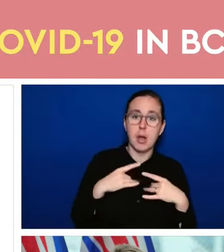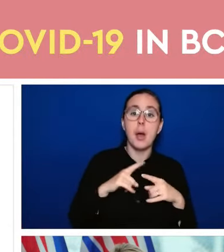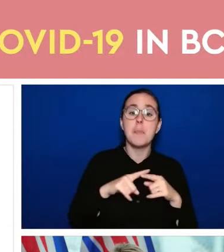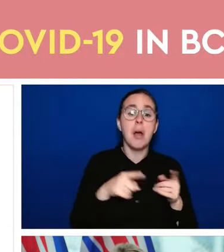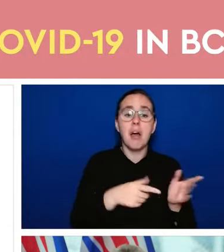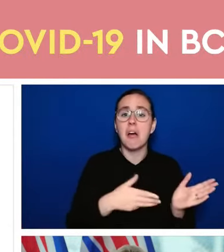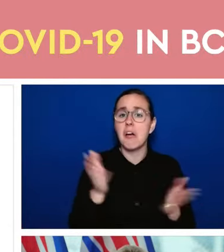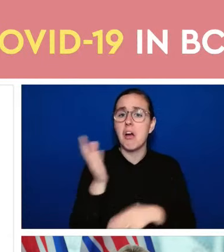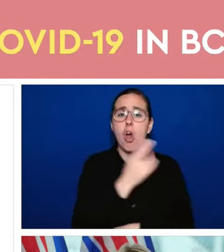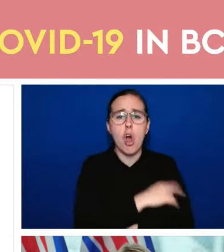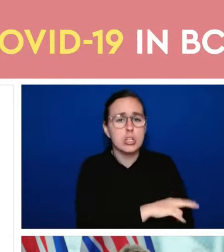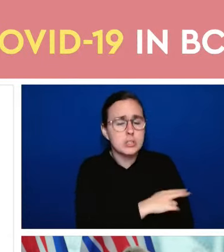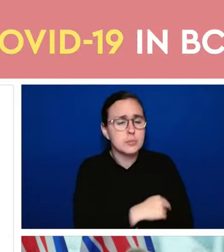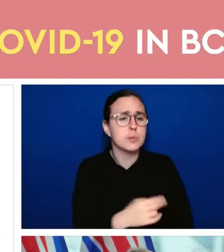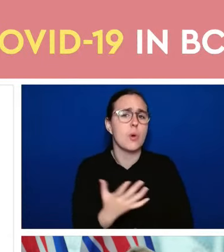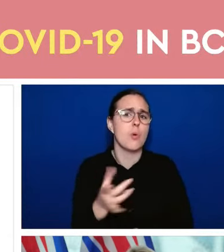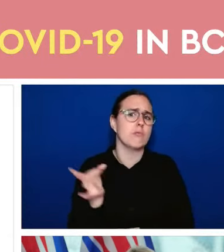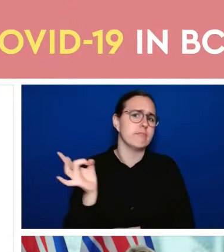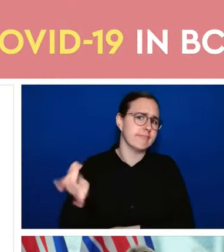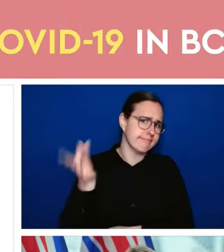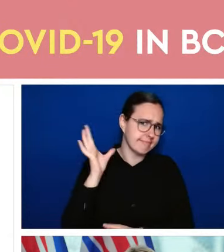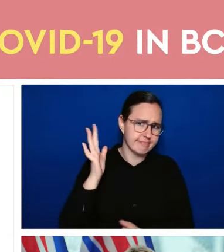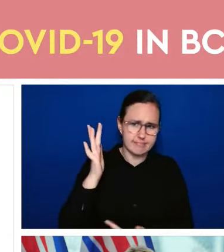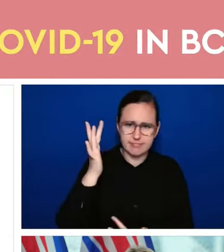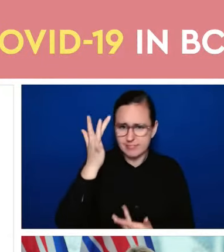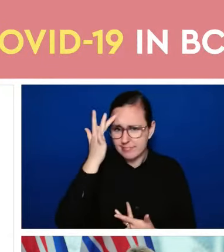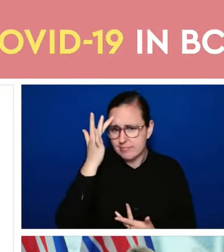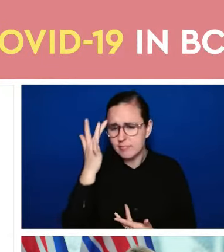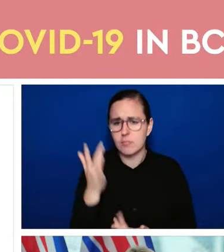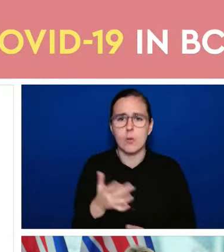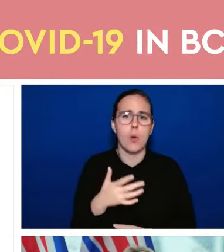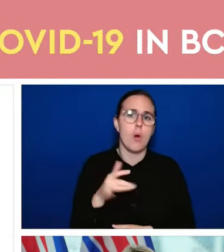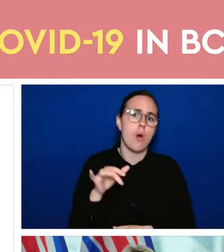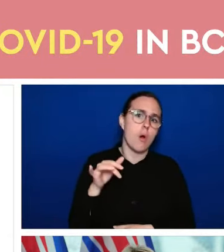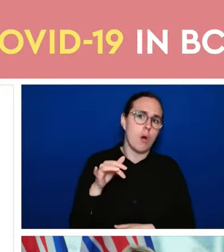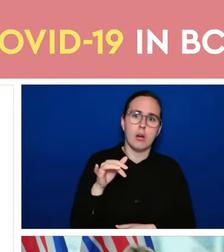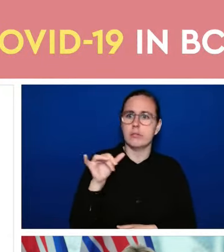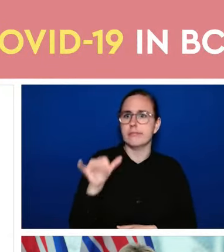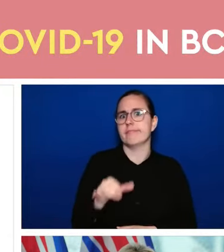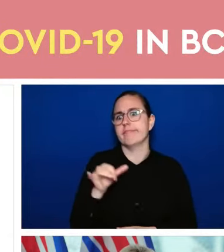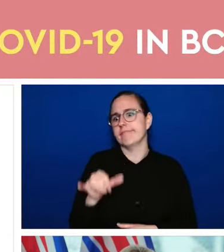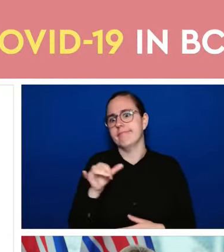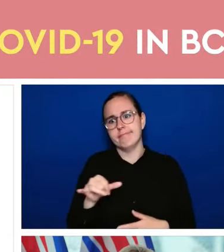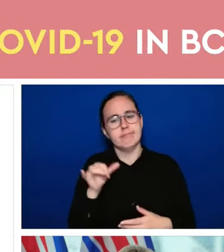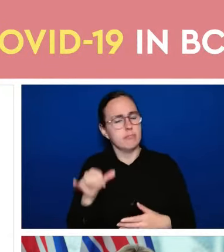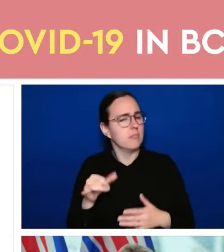things. L. till still tells us the importance of people getting